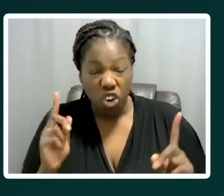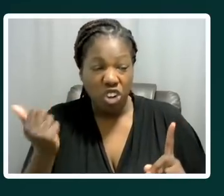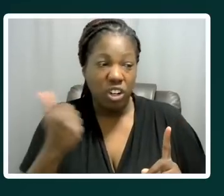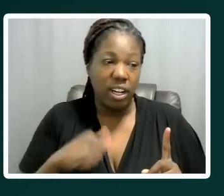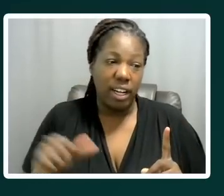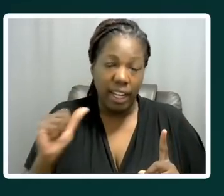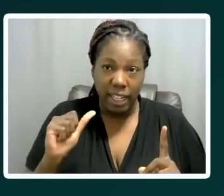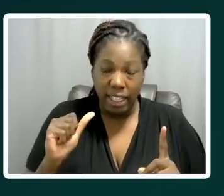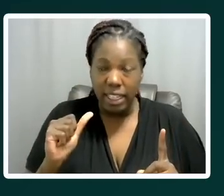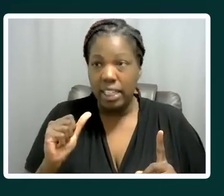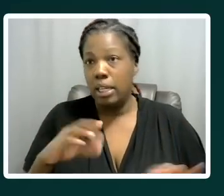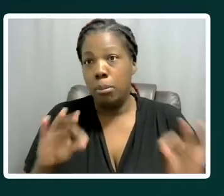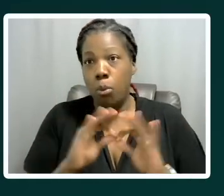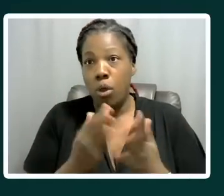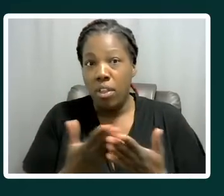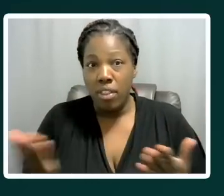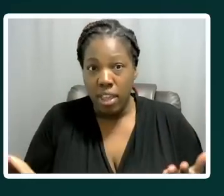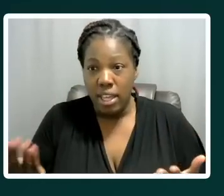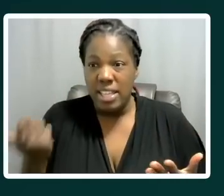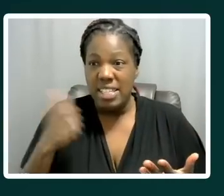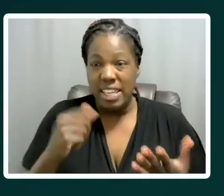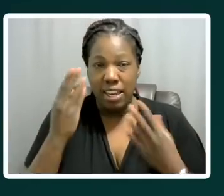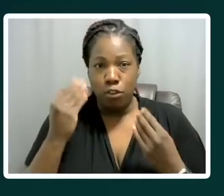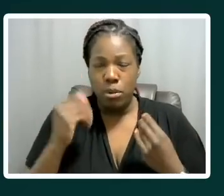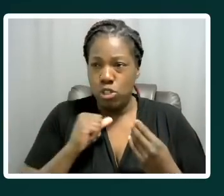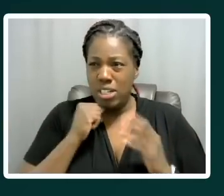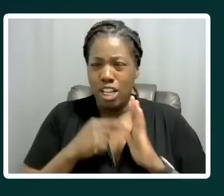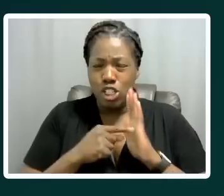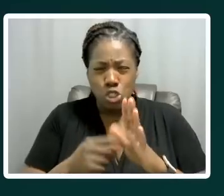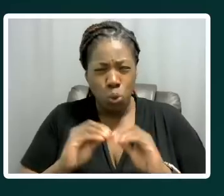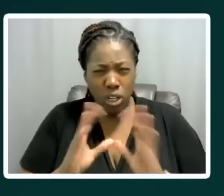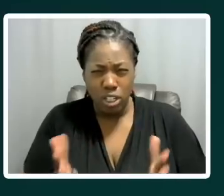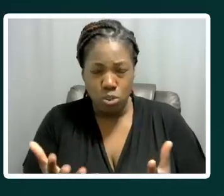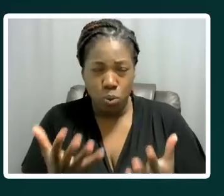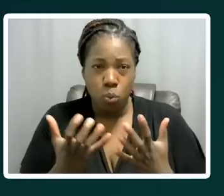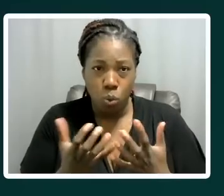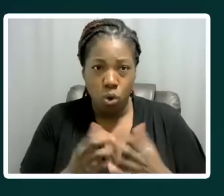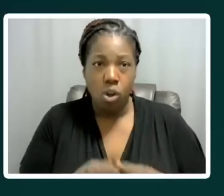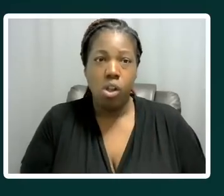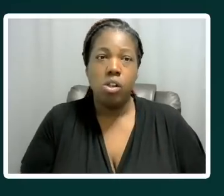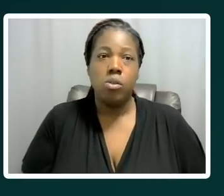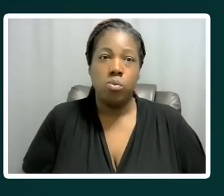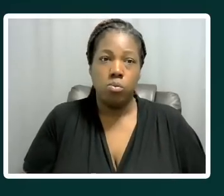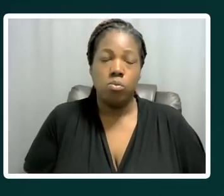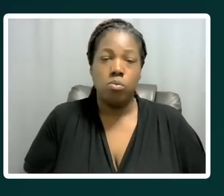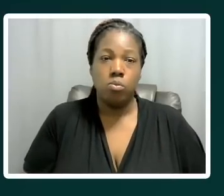there any information that isn't being conveyed as easily as we might want it to be? And very often,